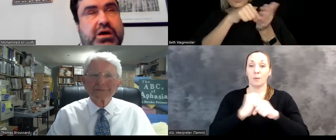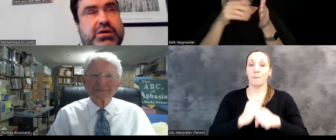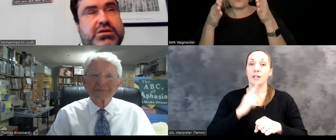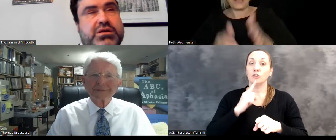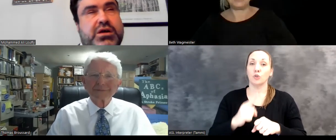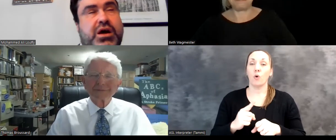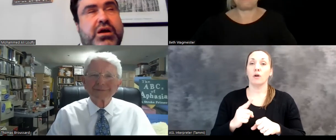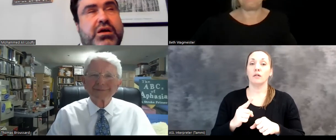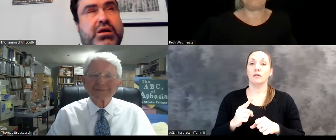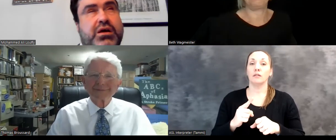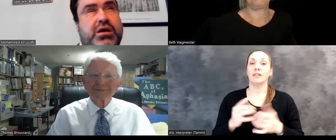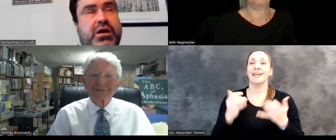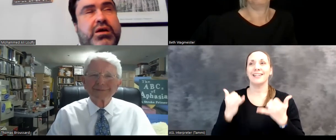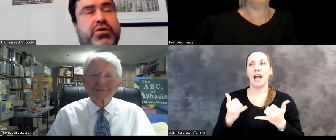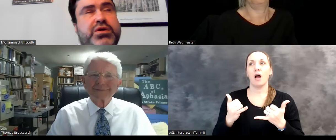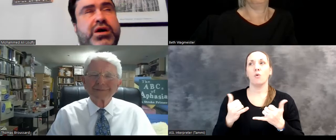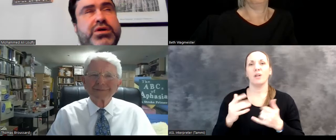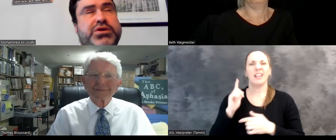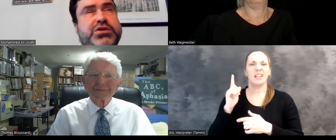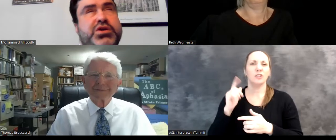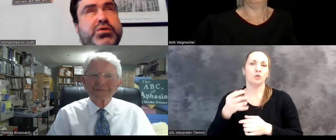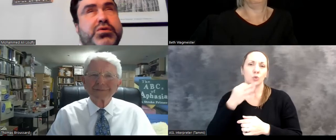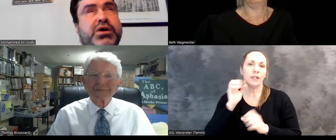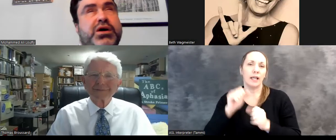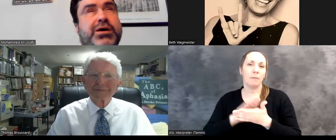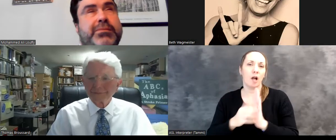make sure that you can be more sponsored and find a way to the market